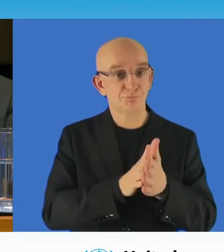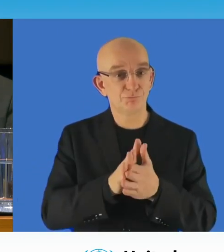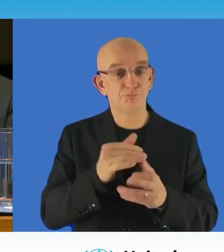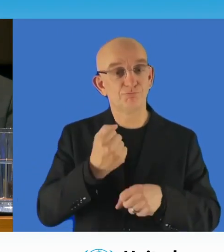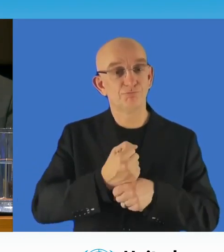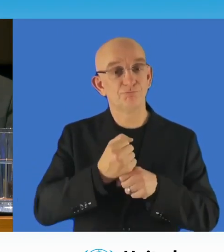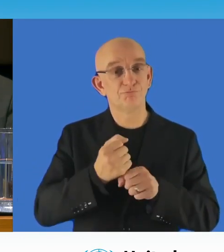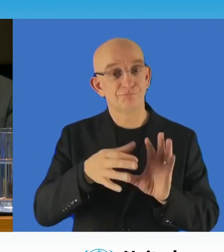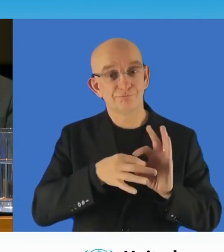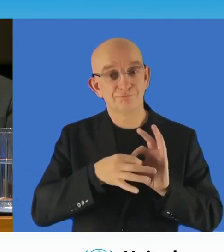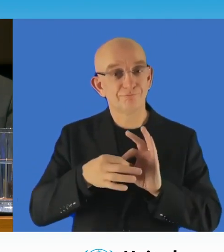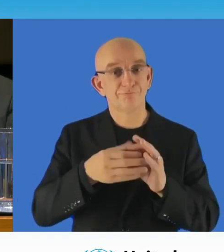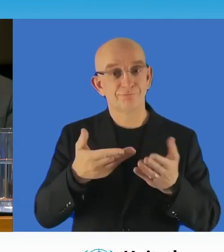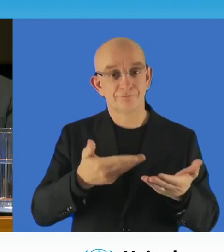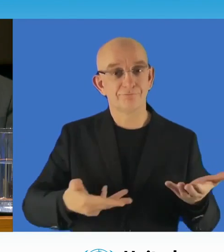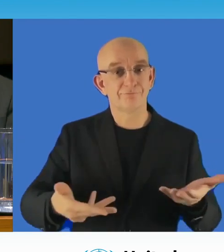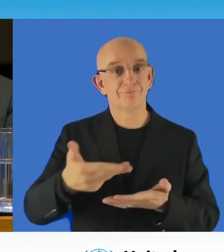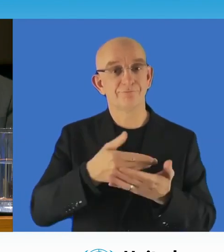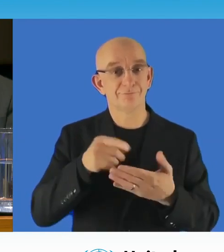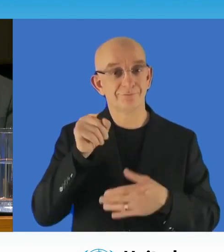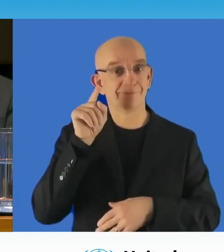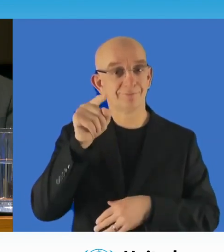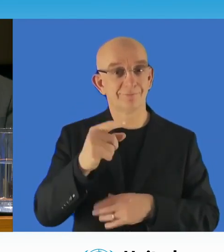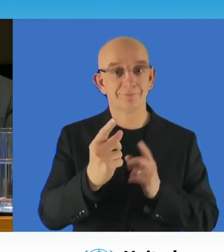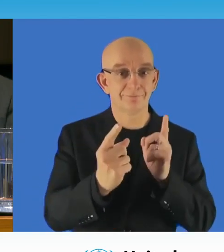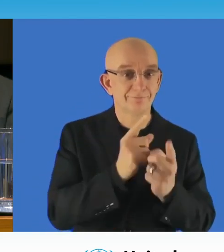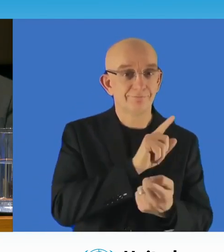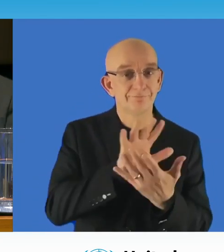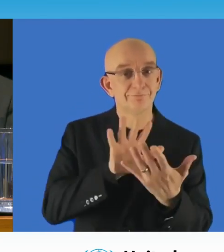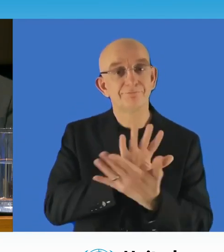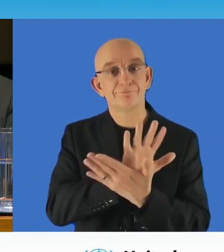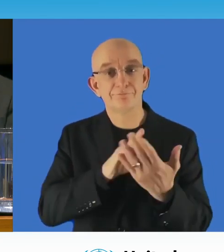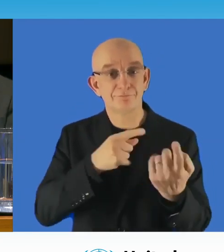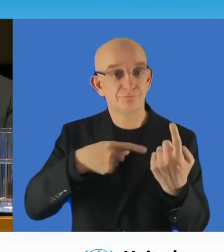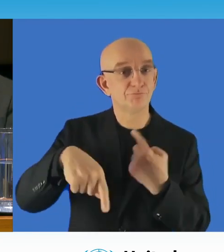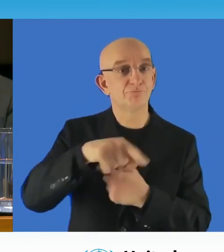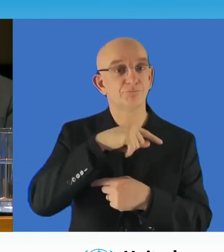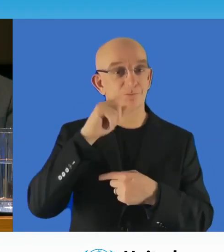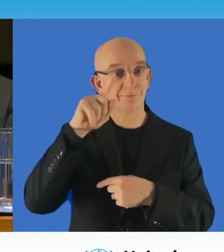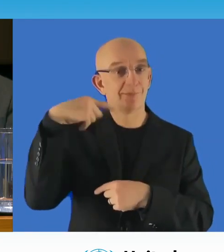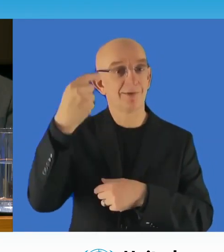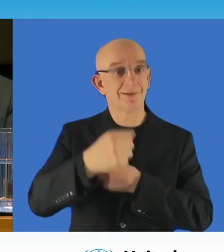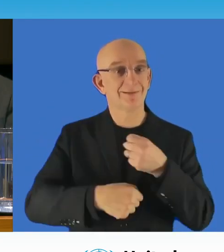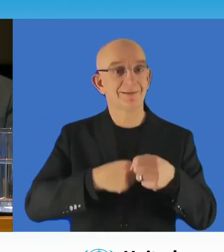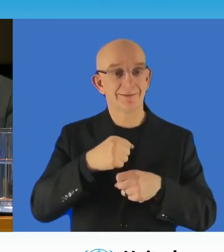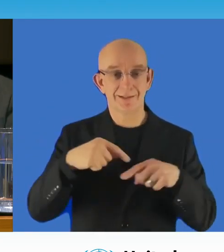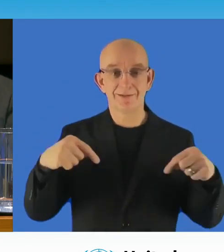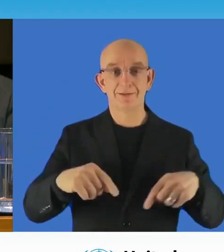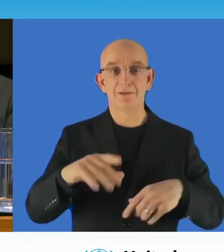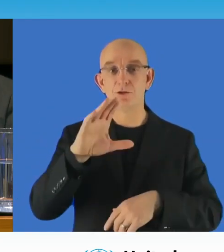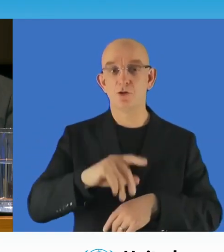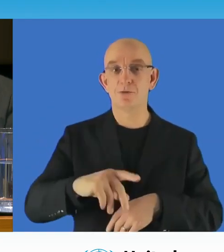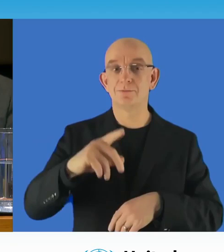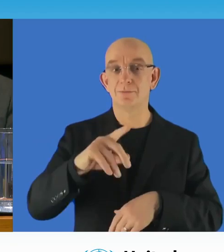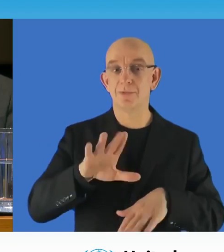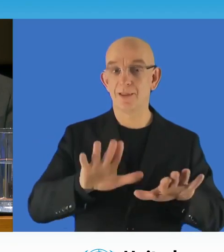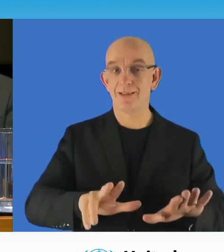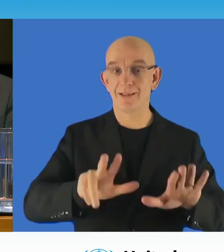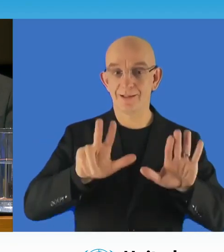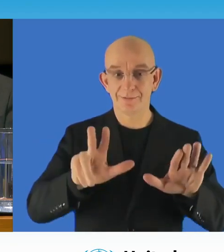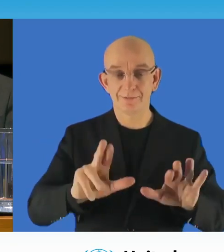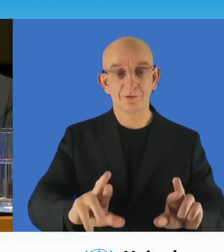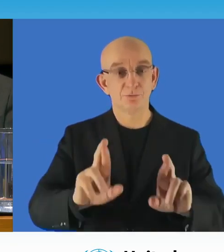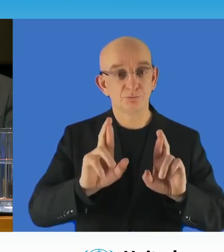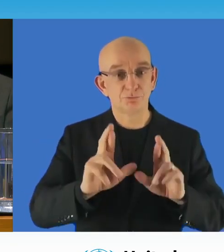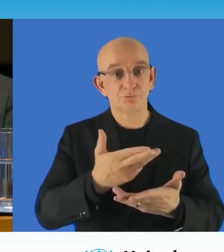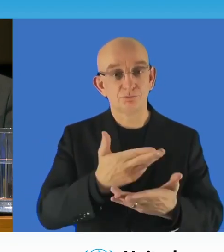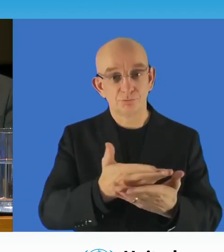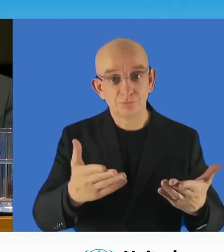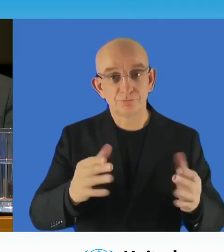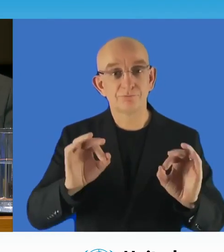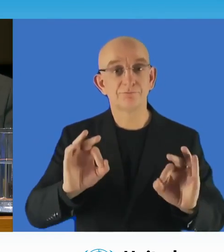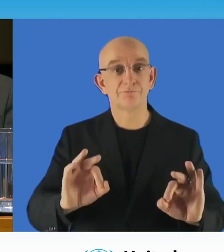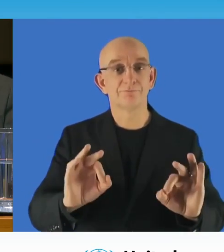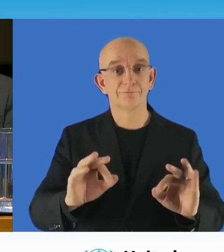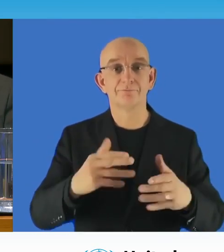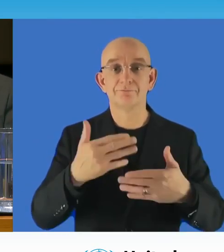with and meeting many of you next year again at the CP 18 we wish to to We Wish the next Bureau